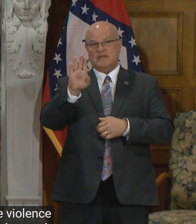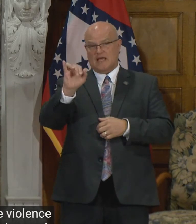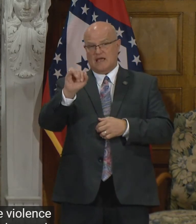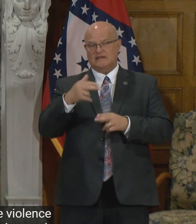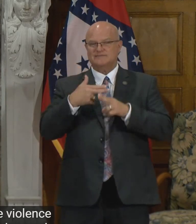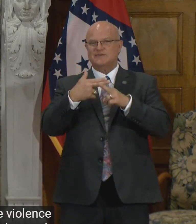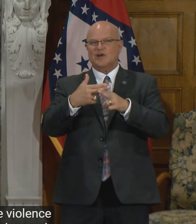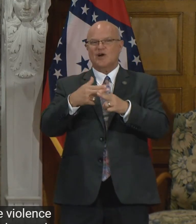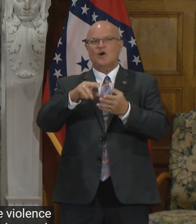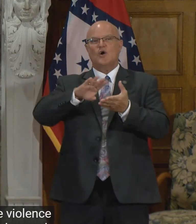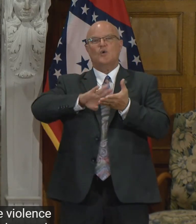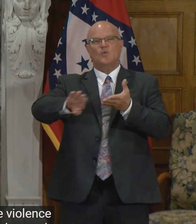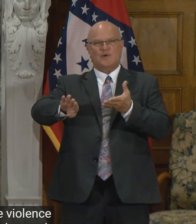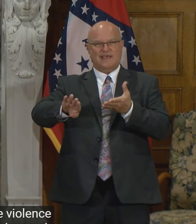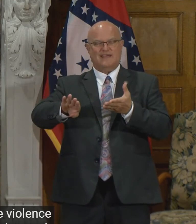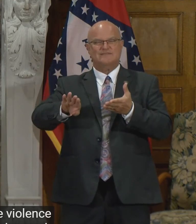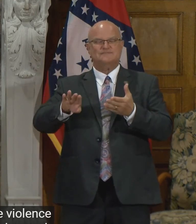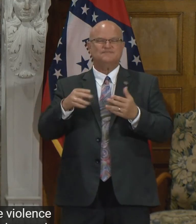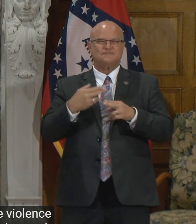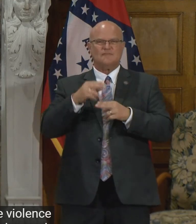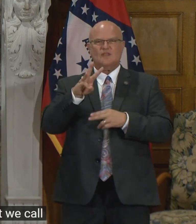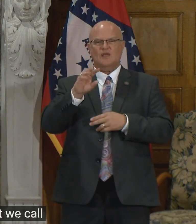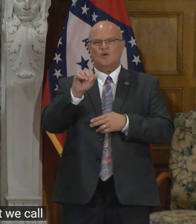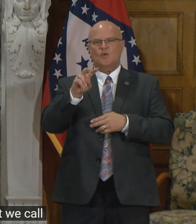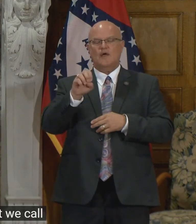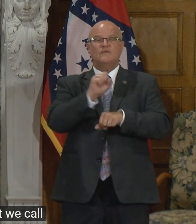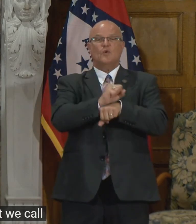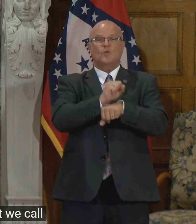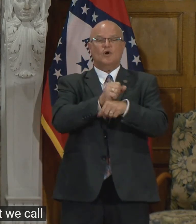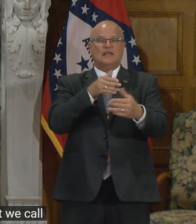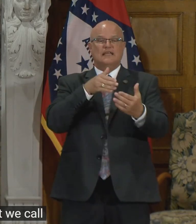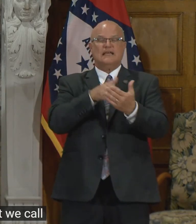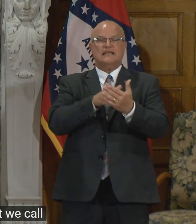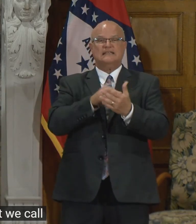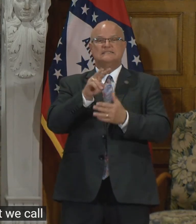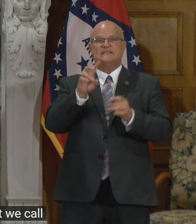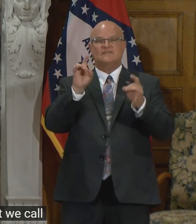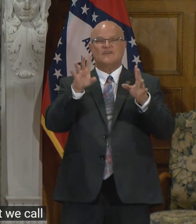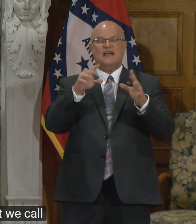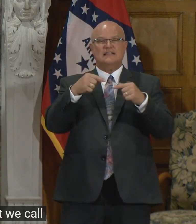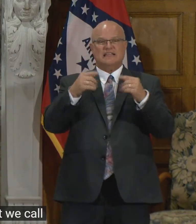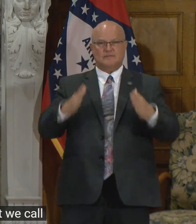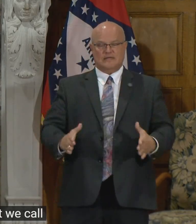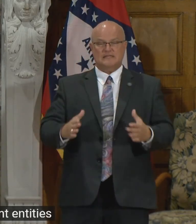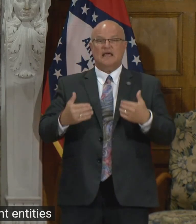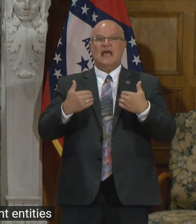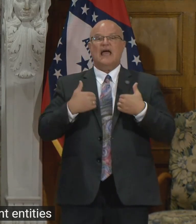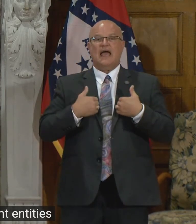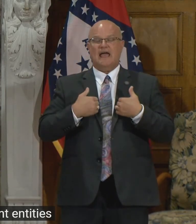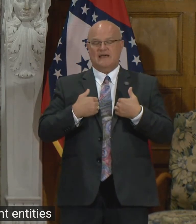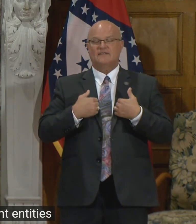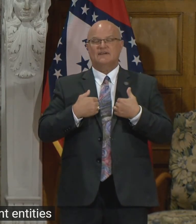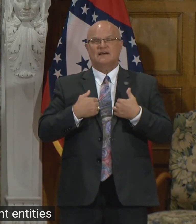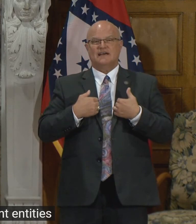what we call wave. It's working against violent entities to where they have an intelligence or in an area.